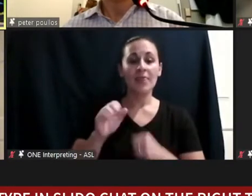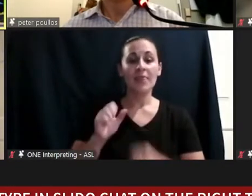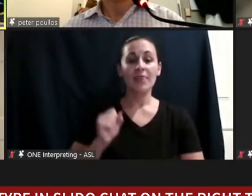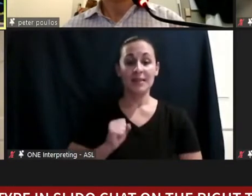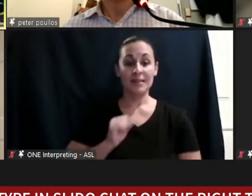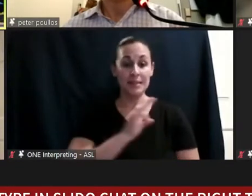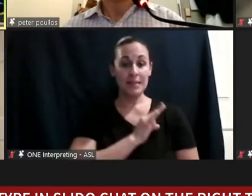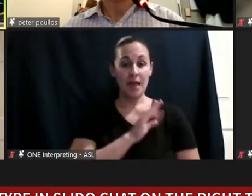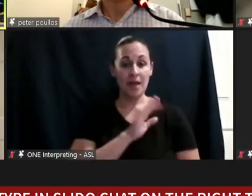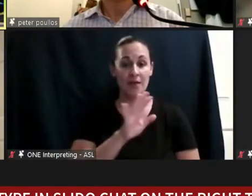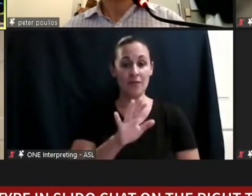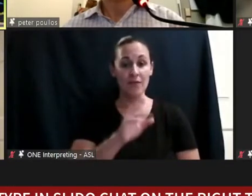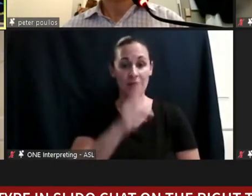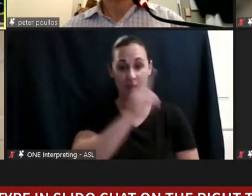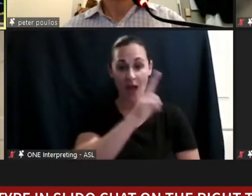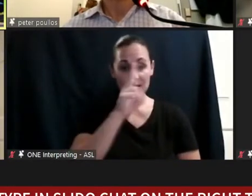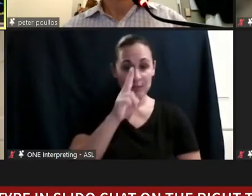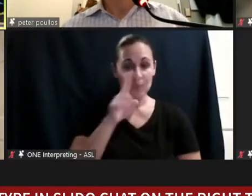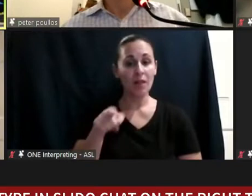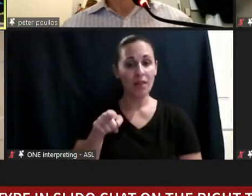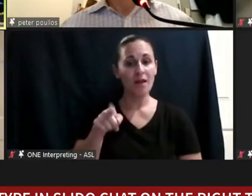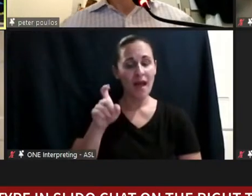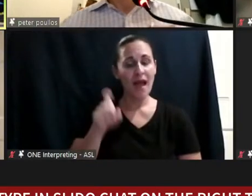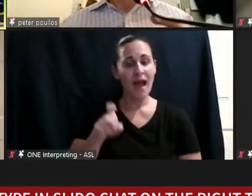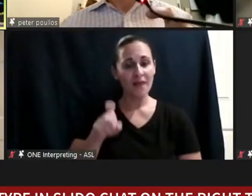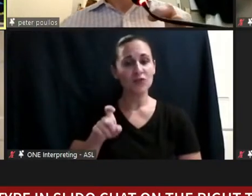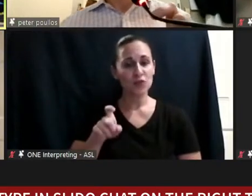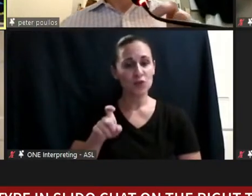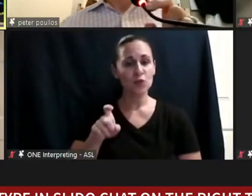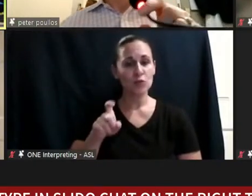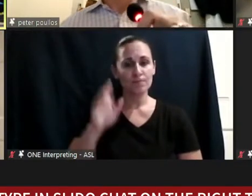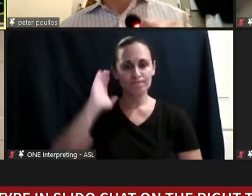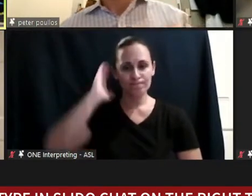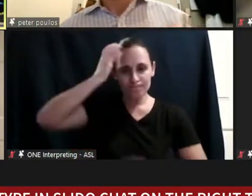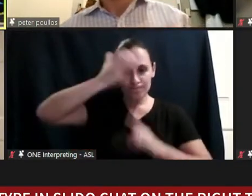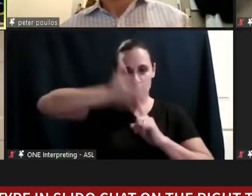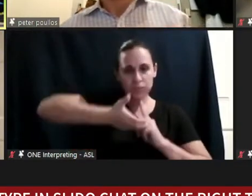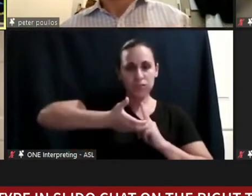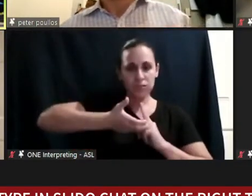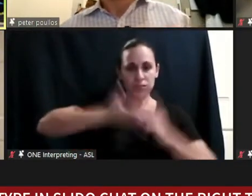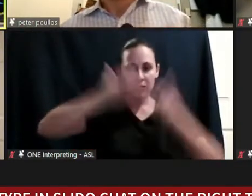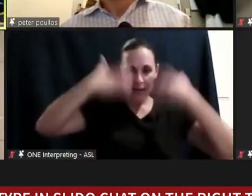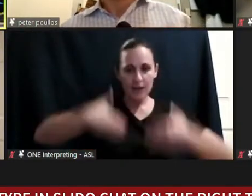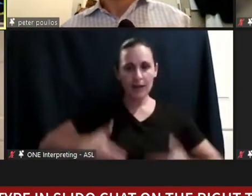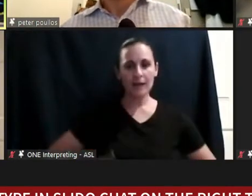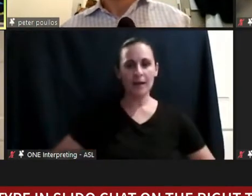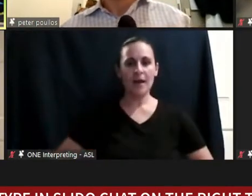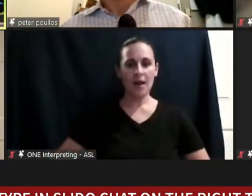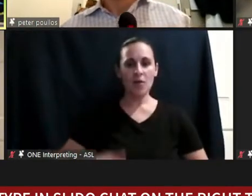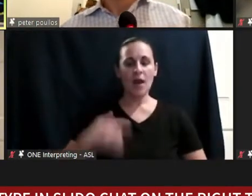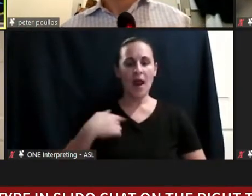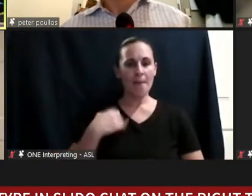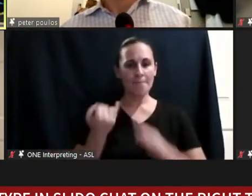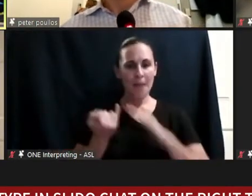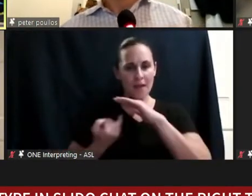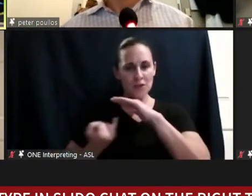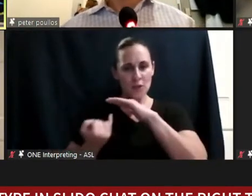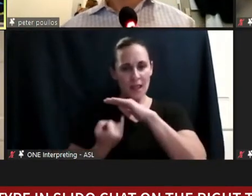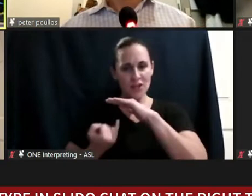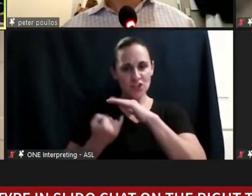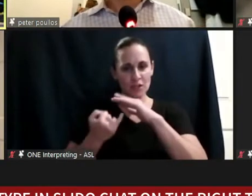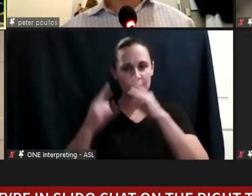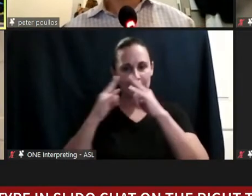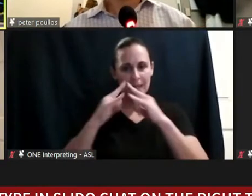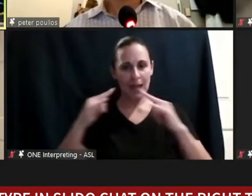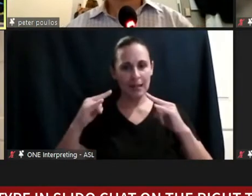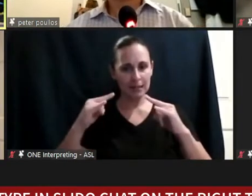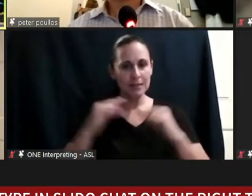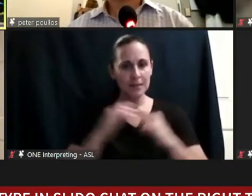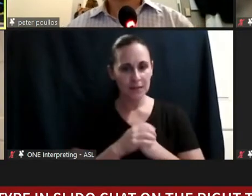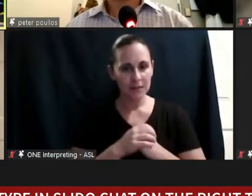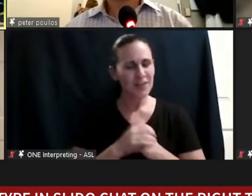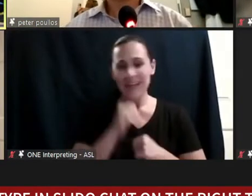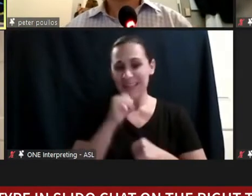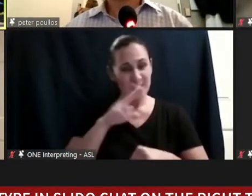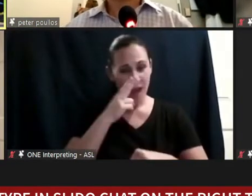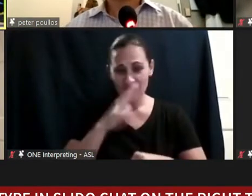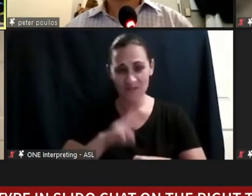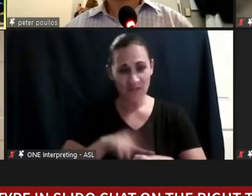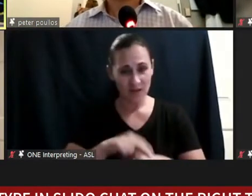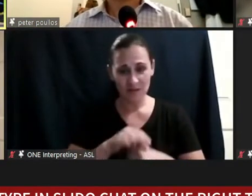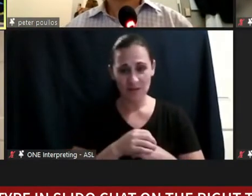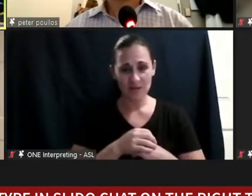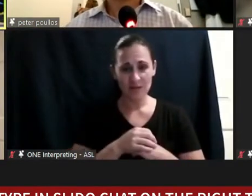completely gown up, look at me in an isolation tent, etc., so not fun. Having a chronic illness,